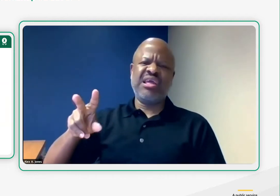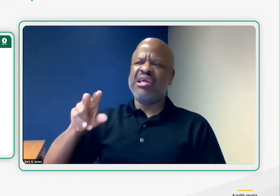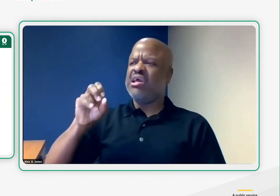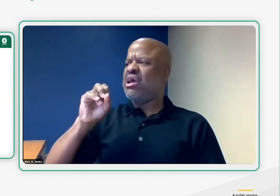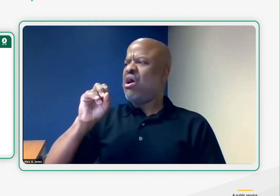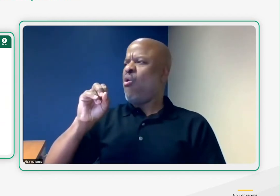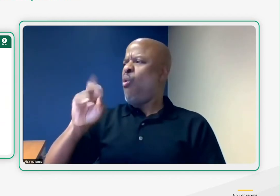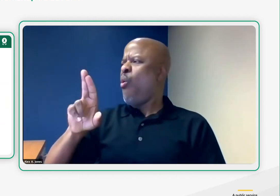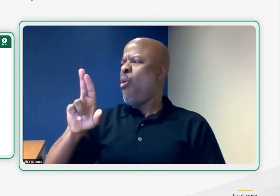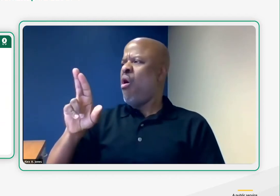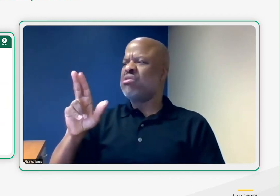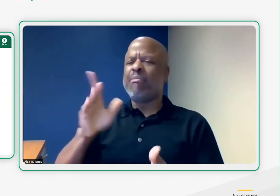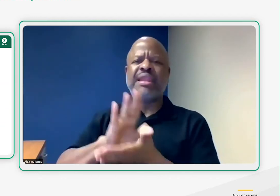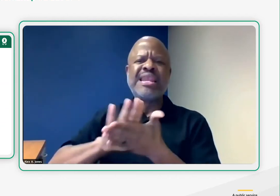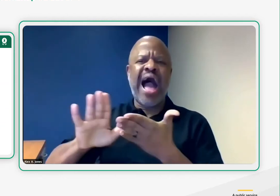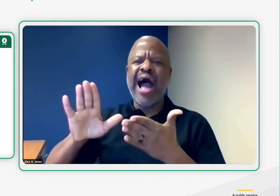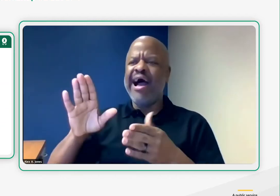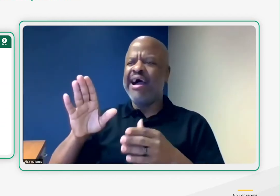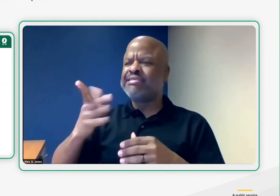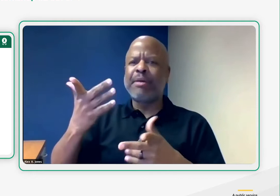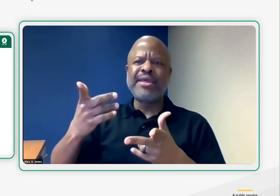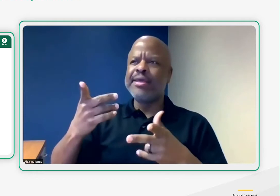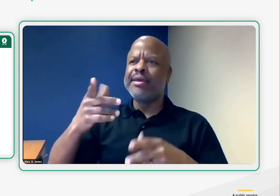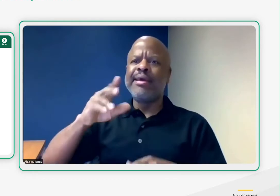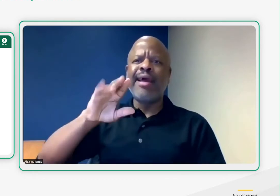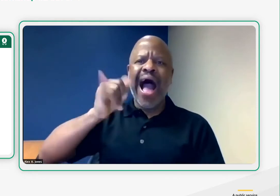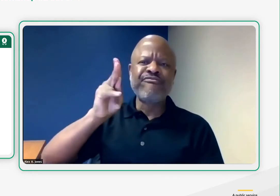Or, like, maybe you see all these products in the front, like a 50-inch TV, or an iPhone,